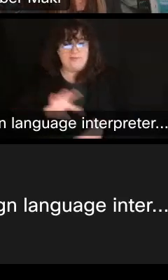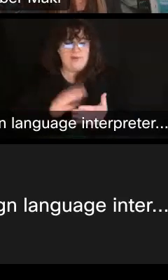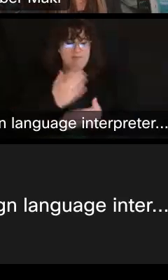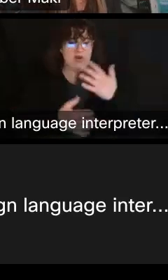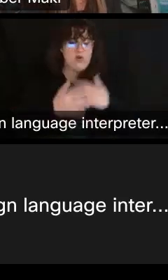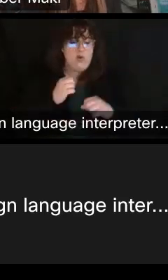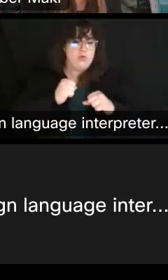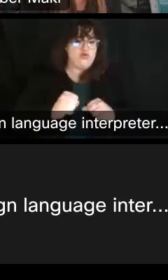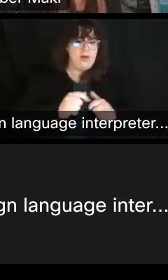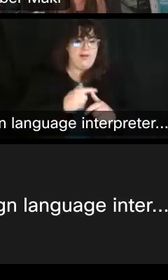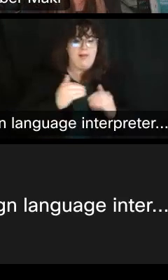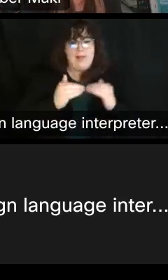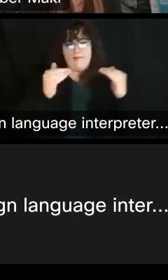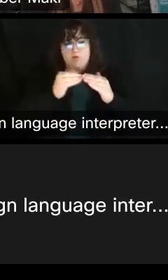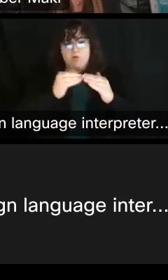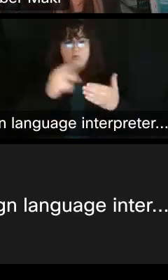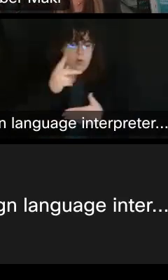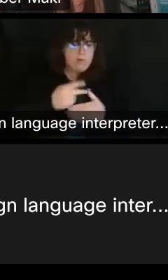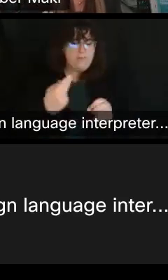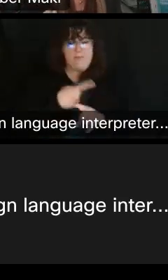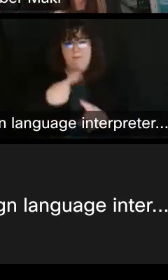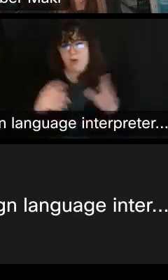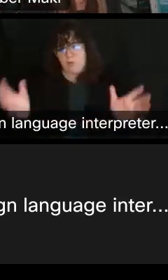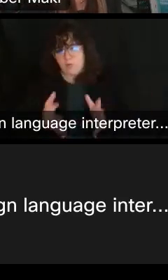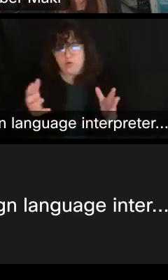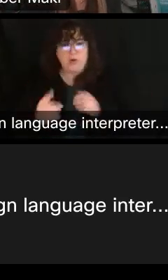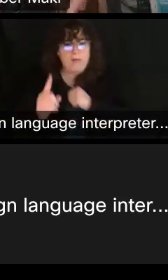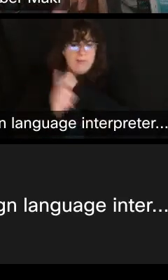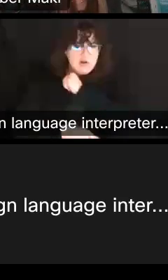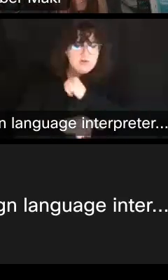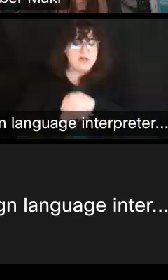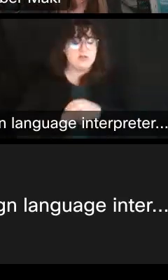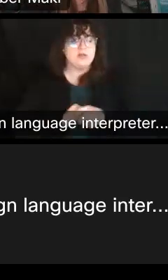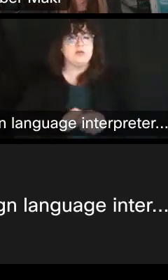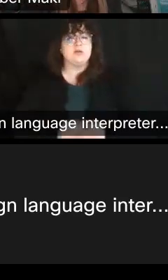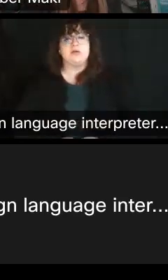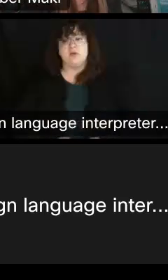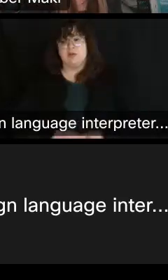the use of positive reinforcement, punishment, and the development of